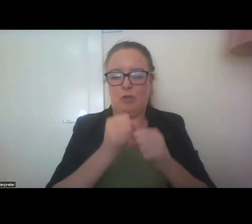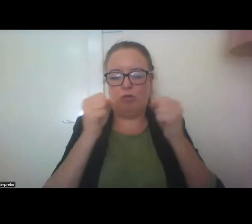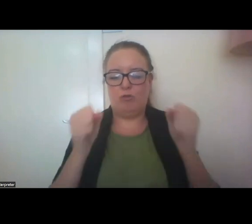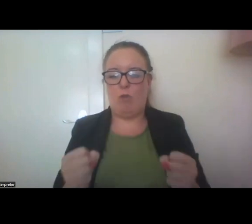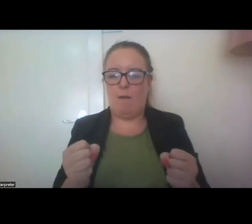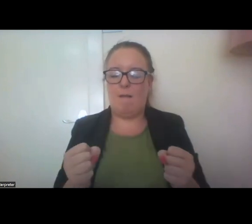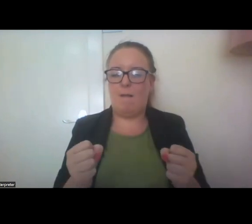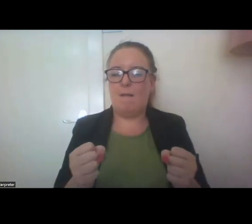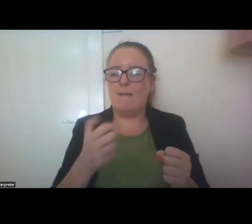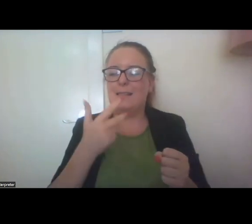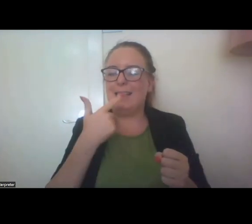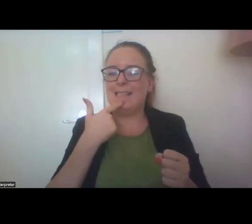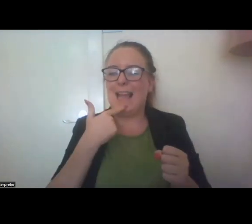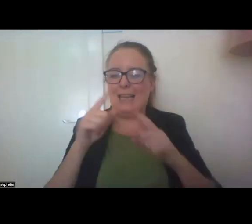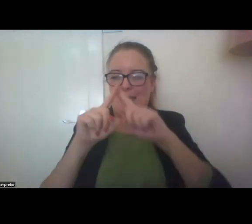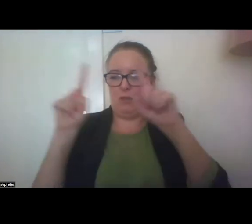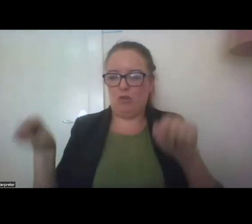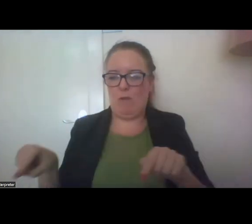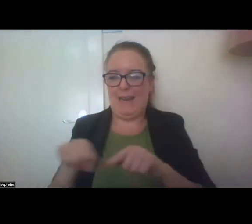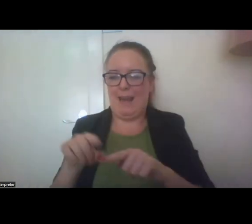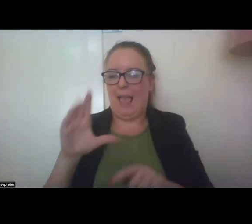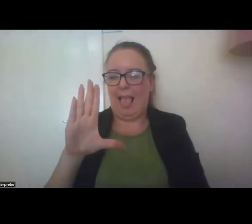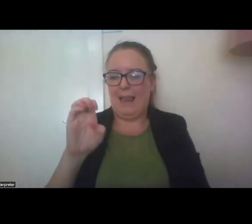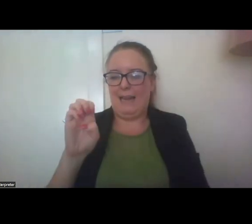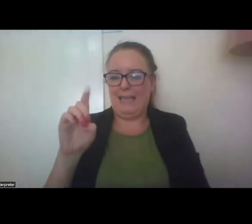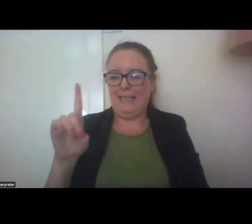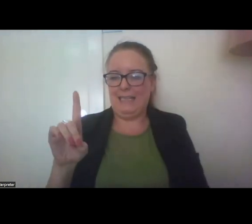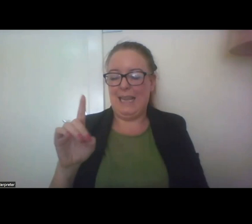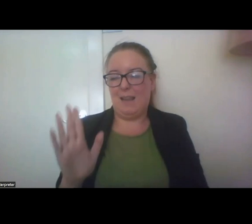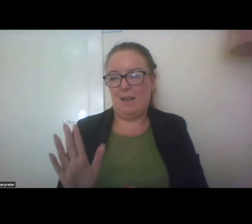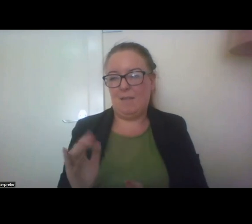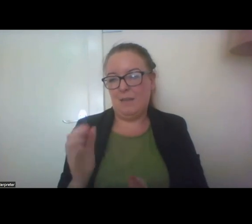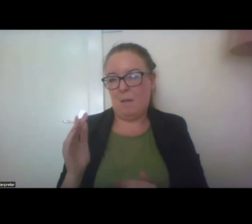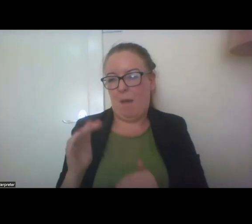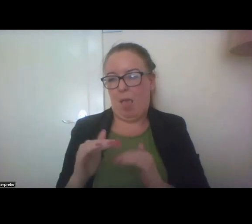They will range from about, again, the smallest, probably about 2,000